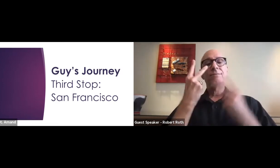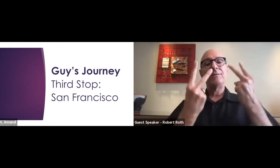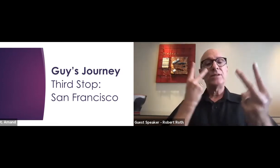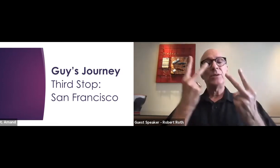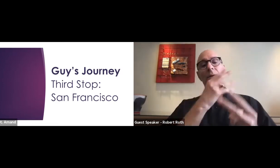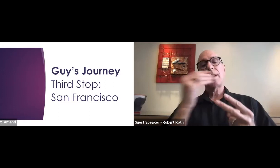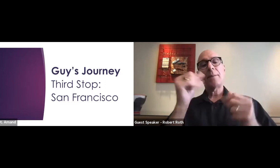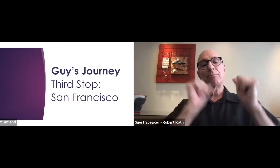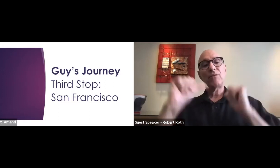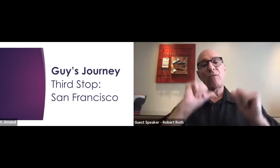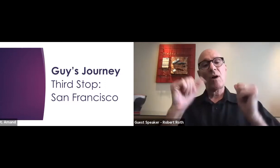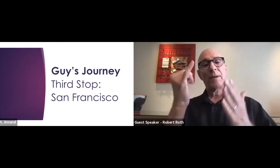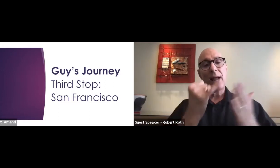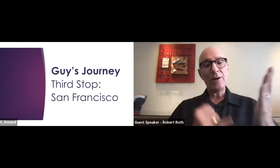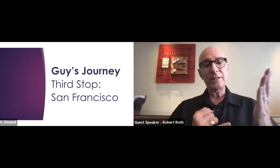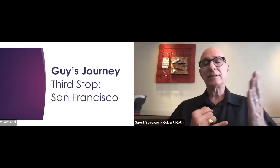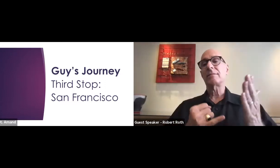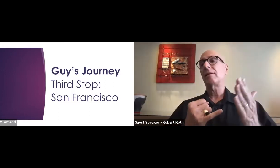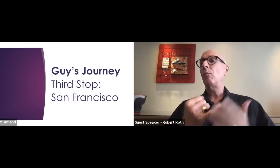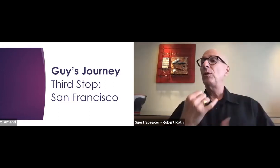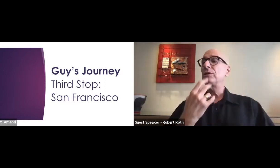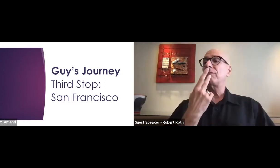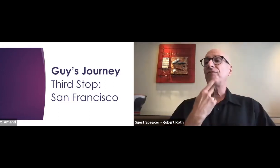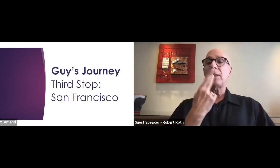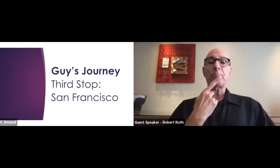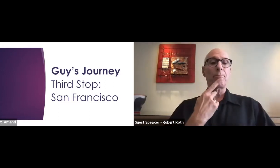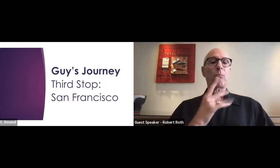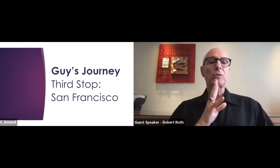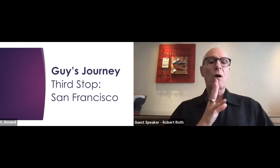like DVPA--Deaf Visual and Performing Arts,